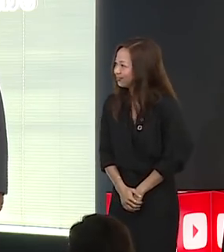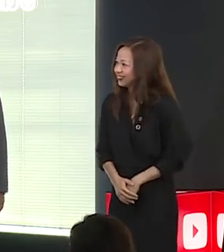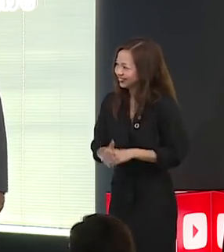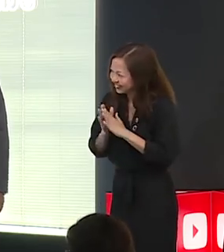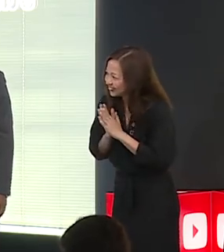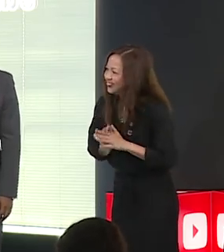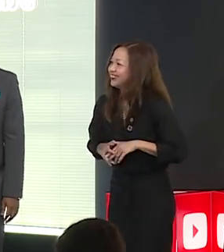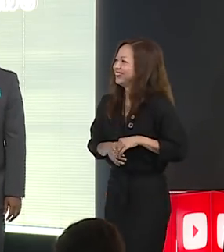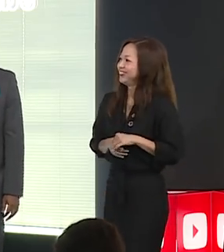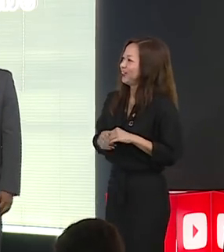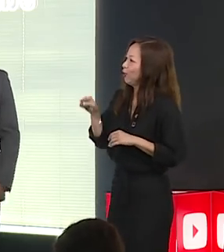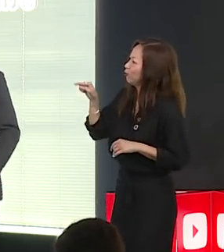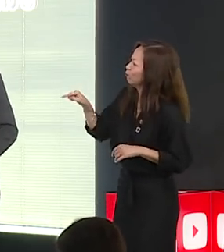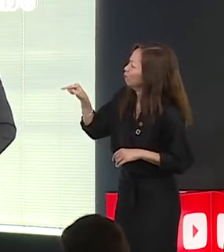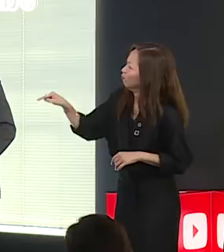India, Mr.